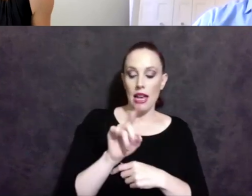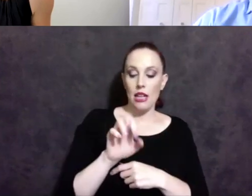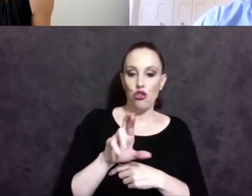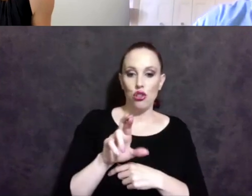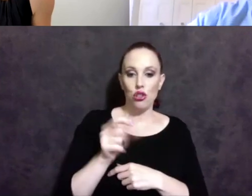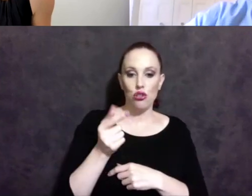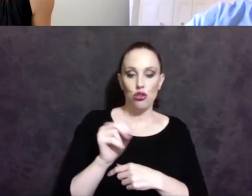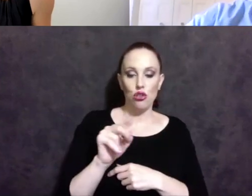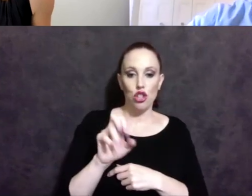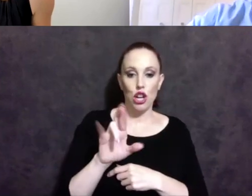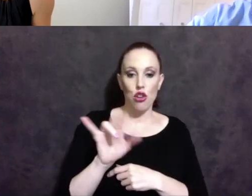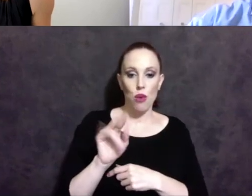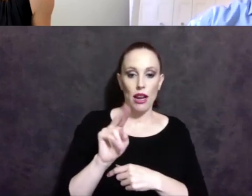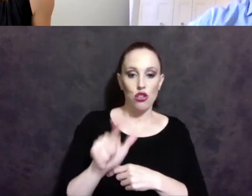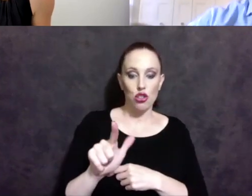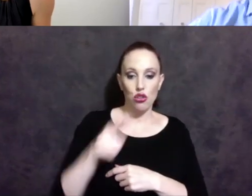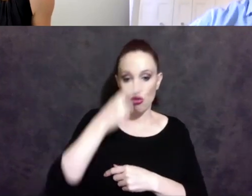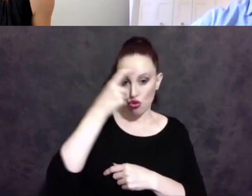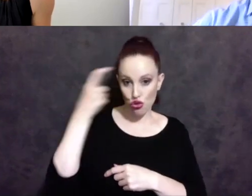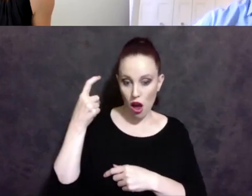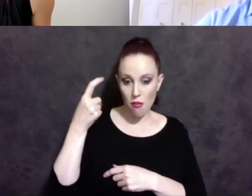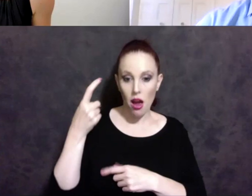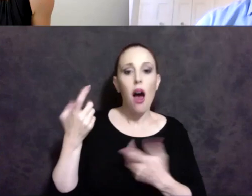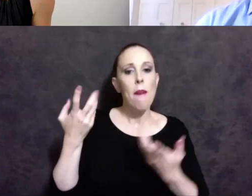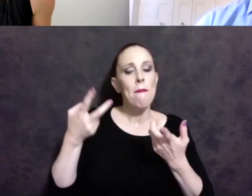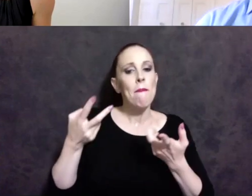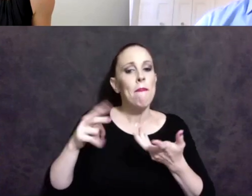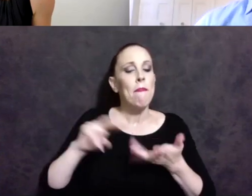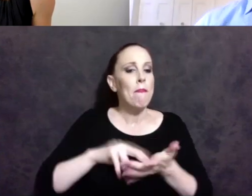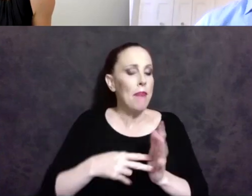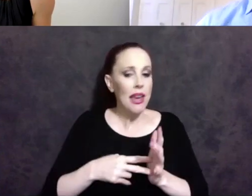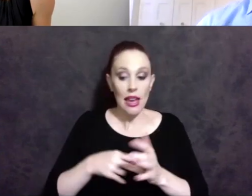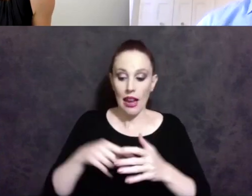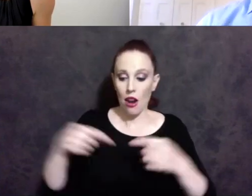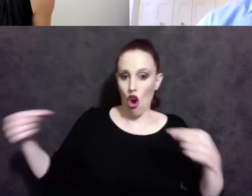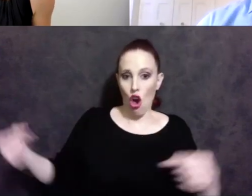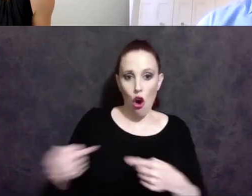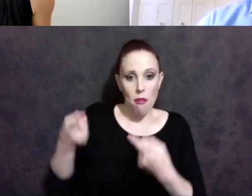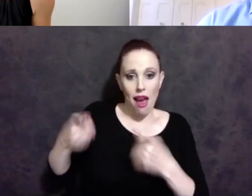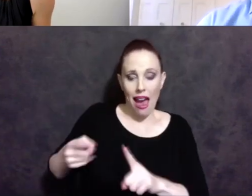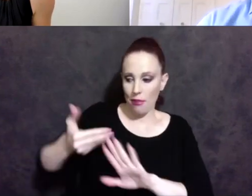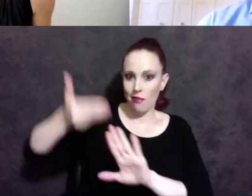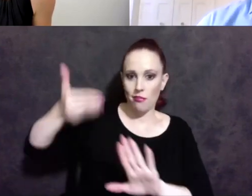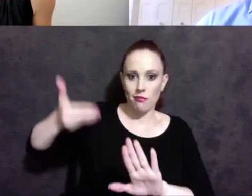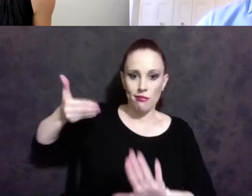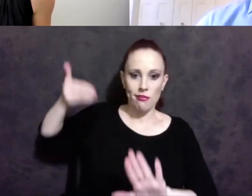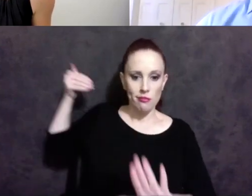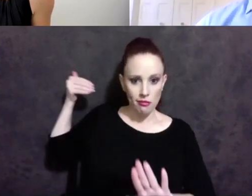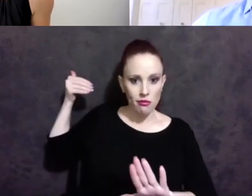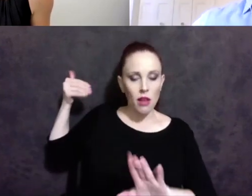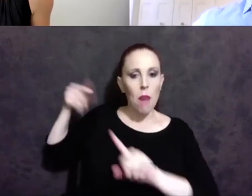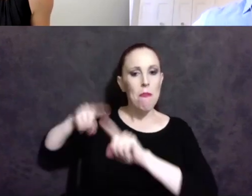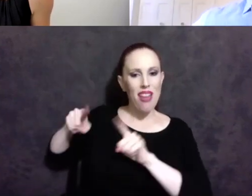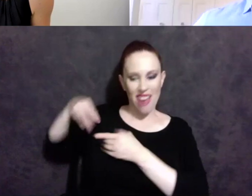was externally experienced by one generation that now lives inside, you know, subsequent